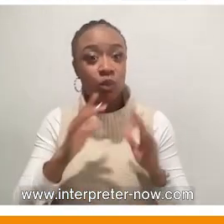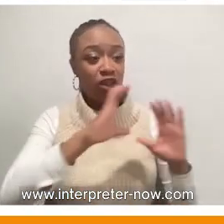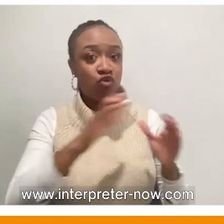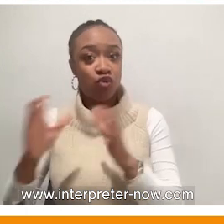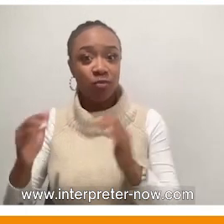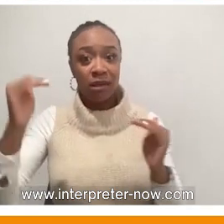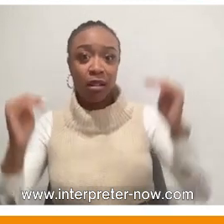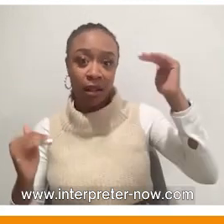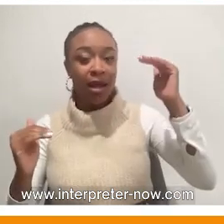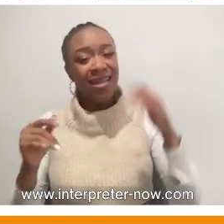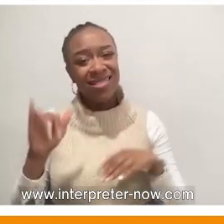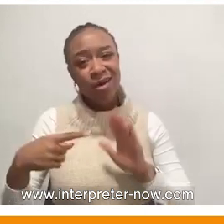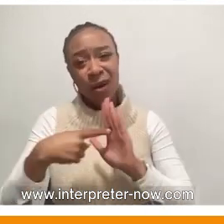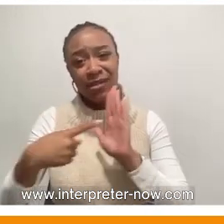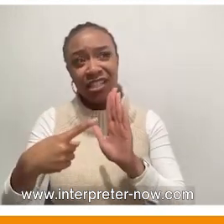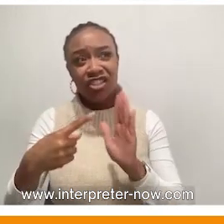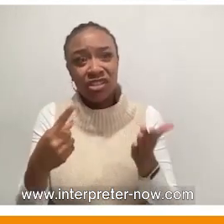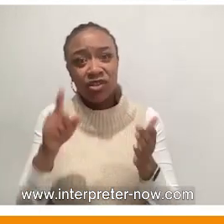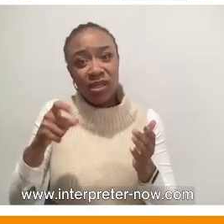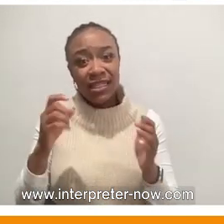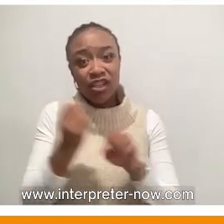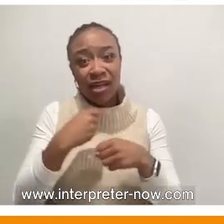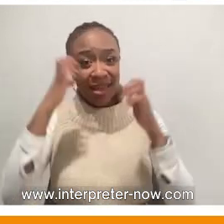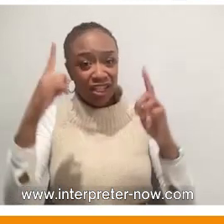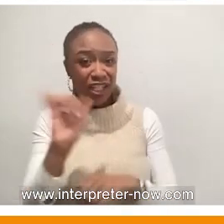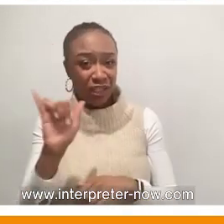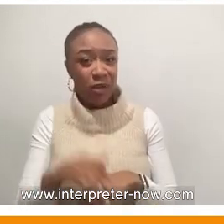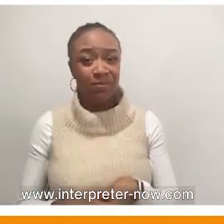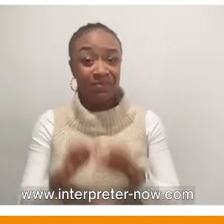So I think it takes that representation to then create that education as well.